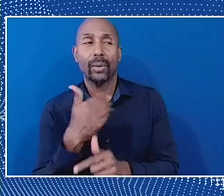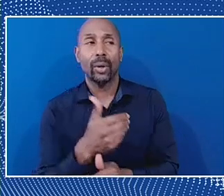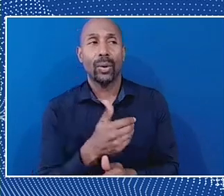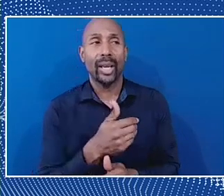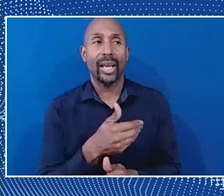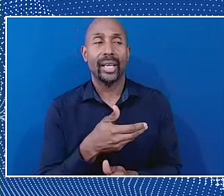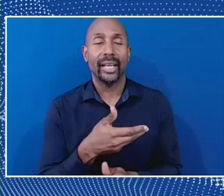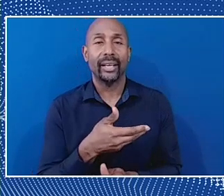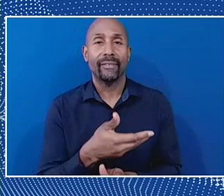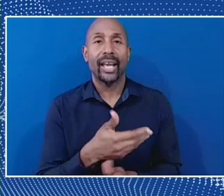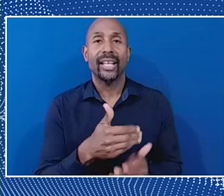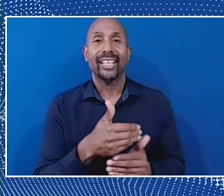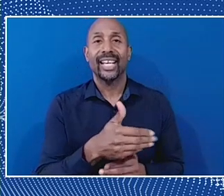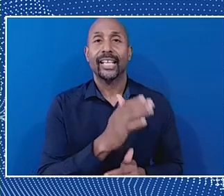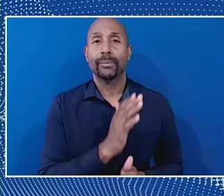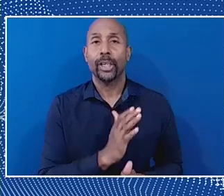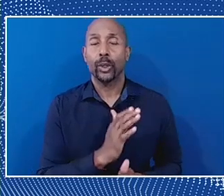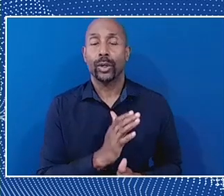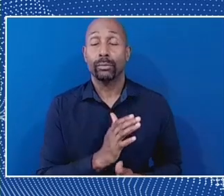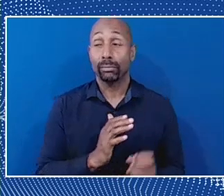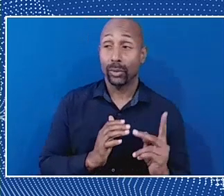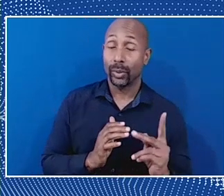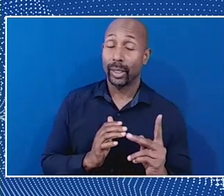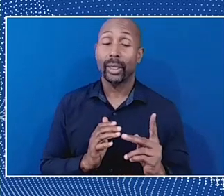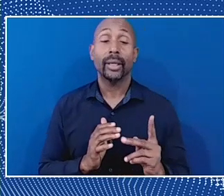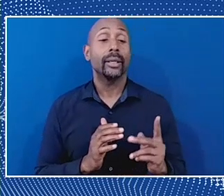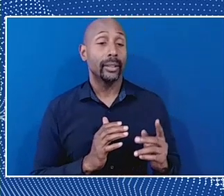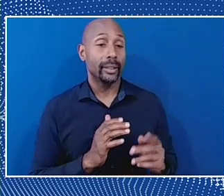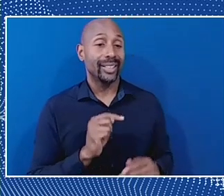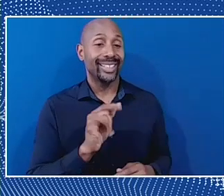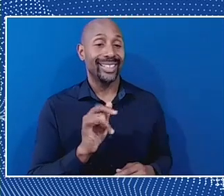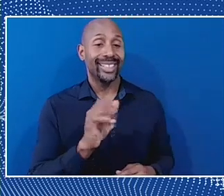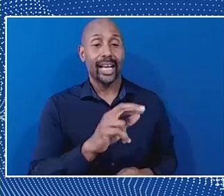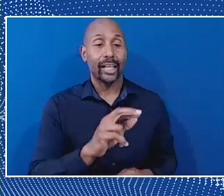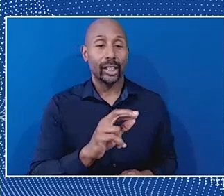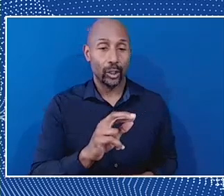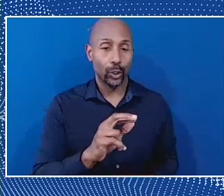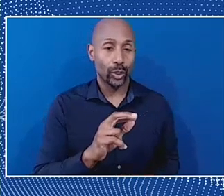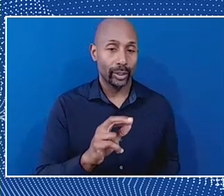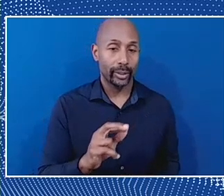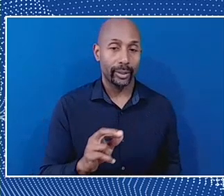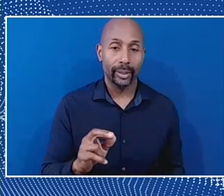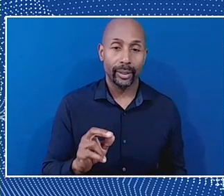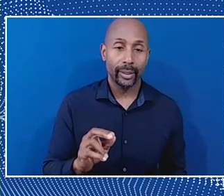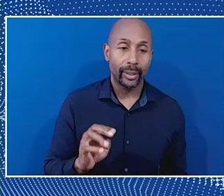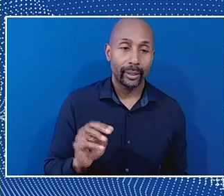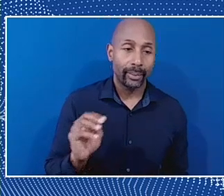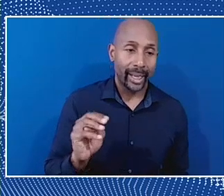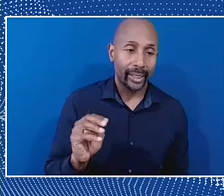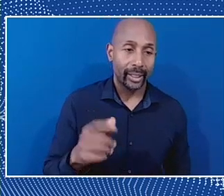Alright, I just admitted Tyler Knapp, who's here representing himself. And Joann, I'll send you a message.